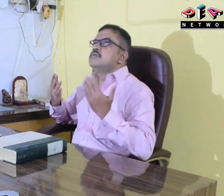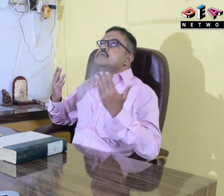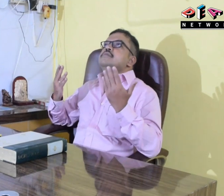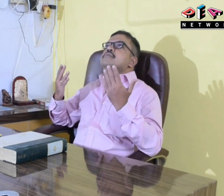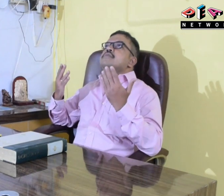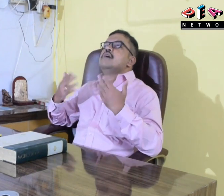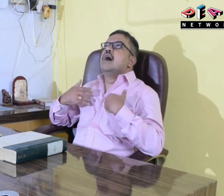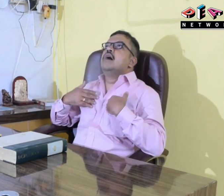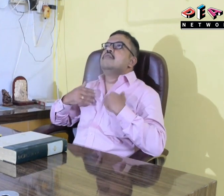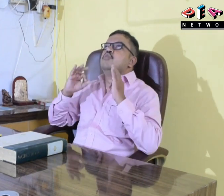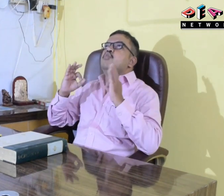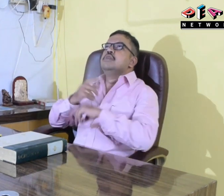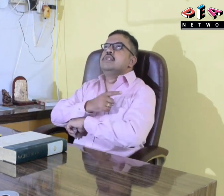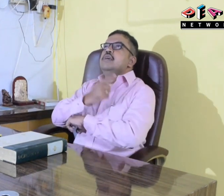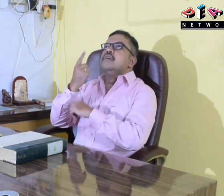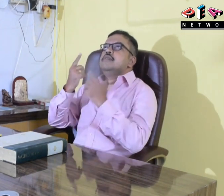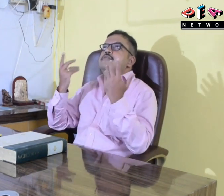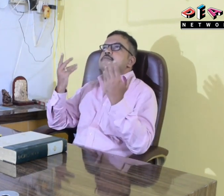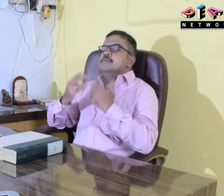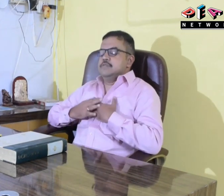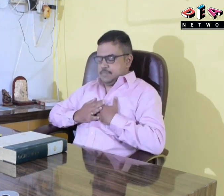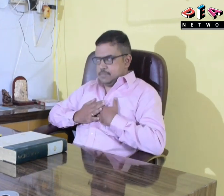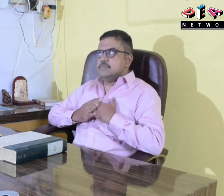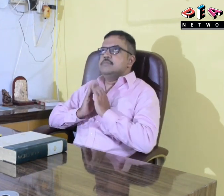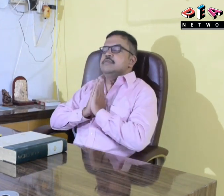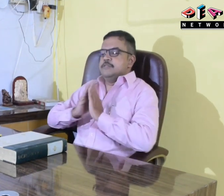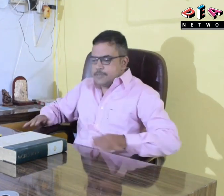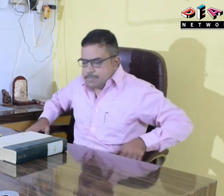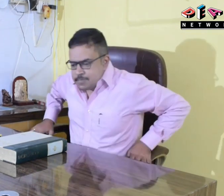Bhagwan (God) Please give me good time today